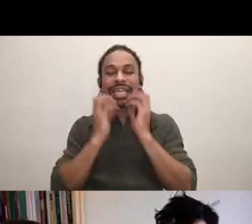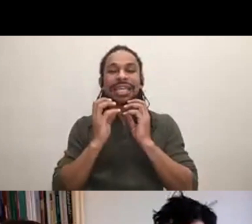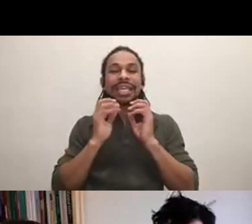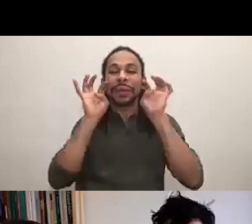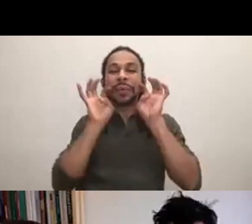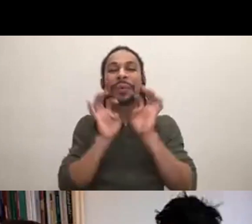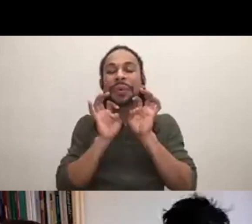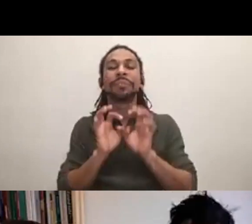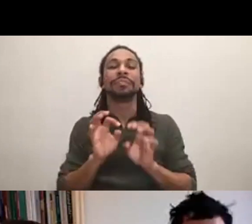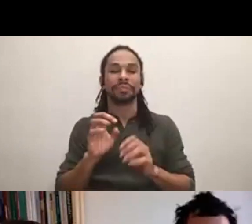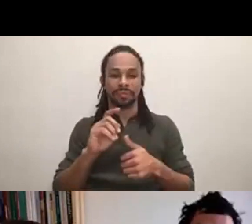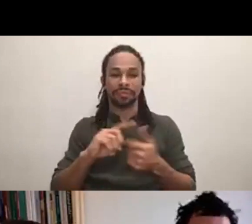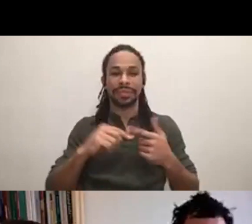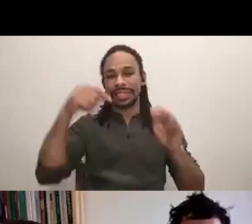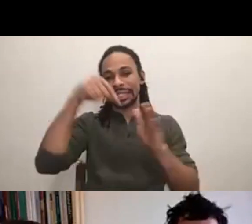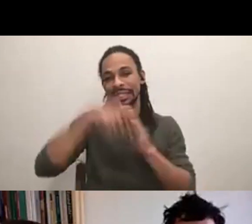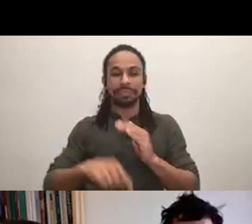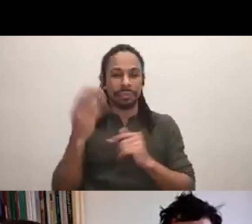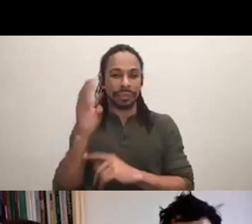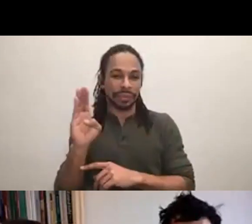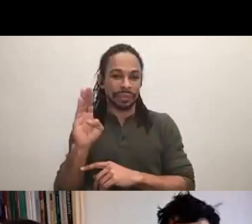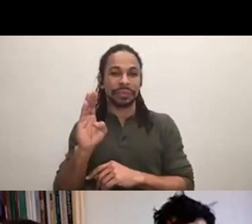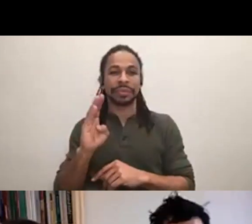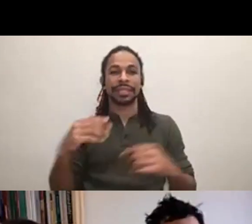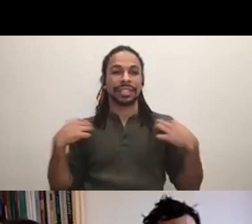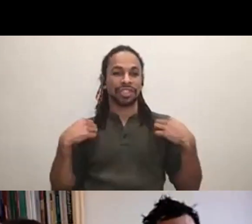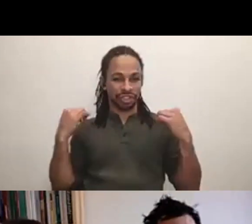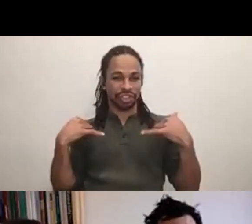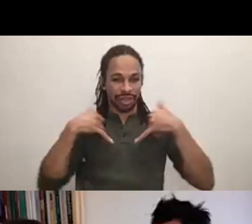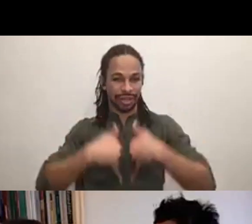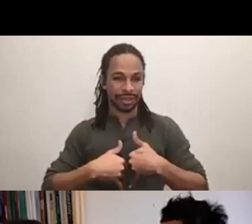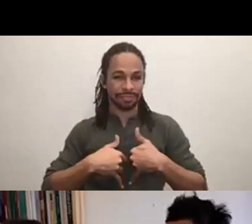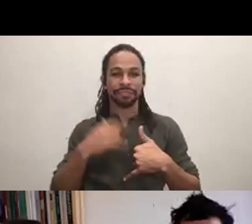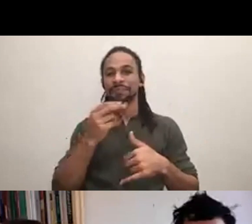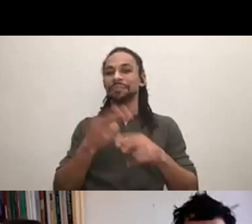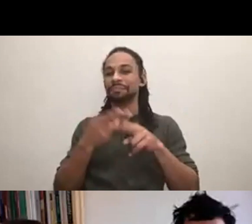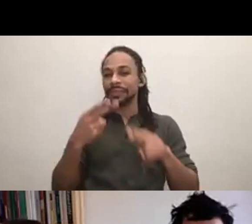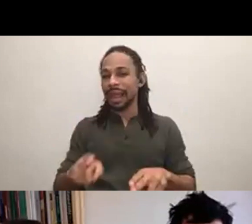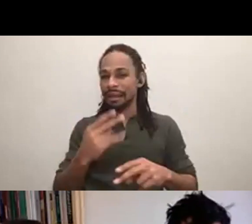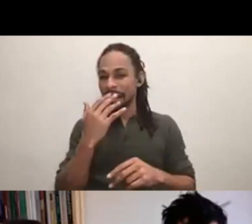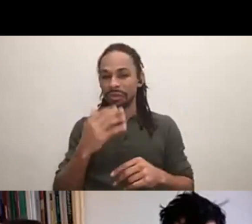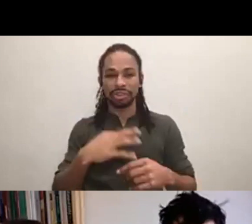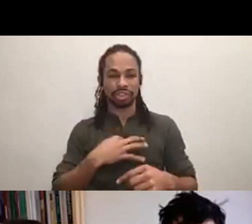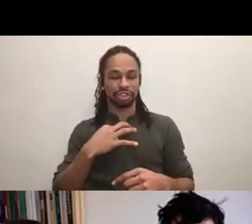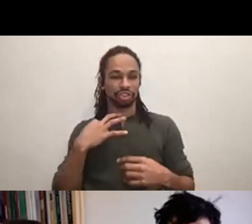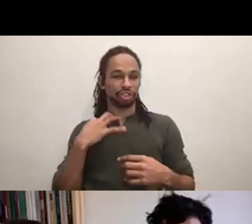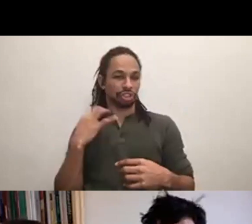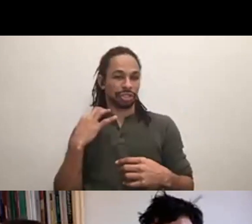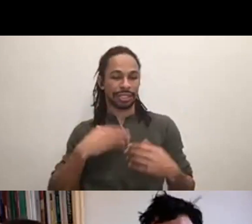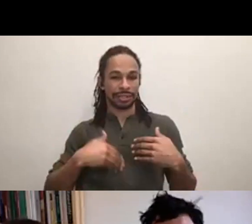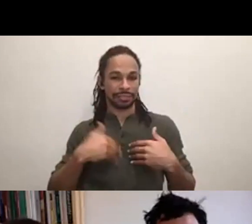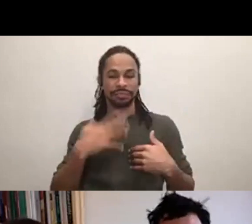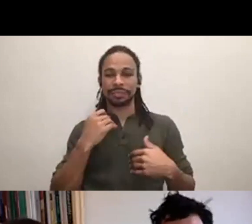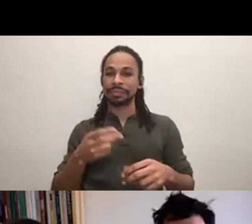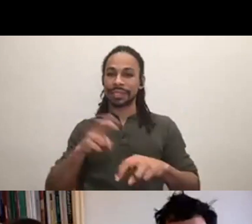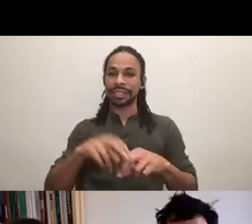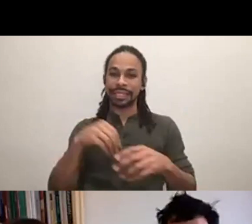jacket, egg-colored shirt and I'm sitting in our studio together with Lexi.